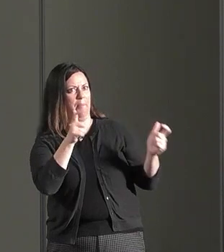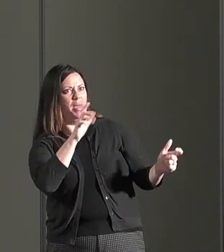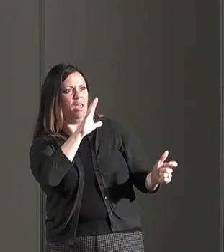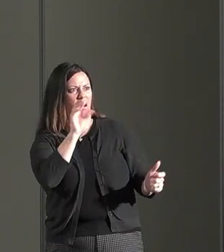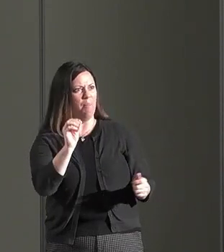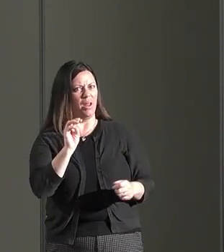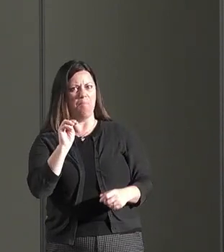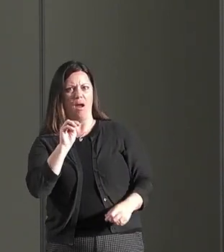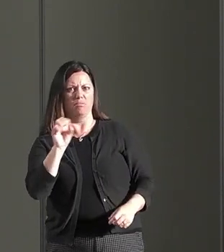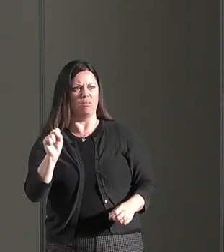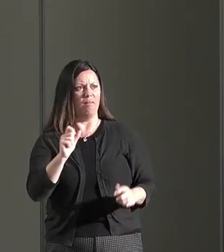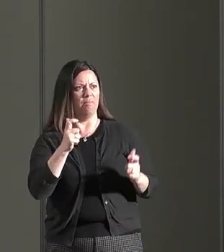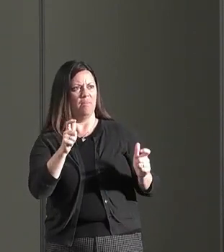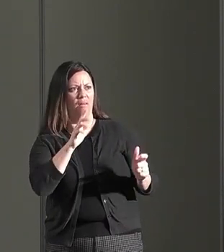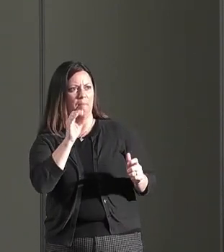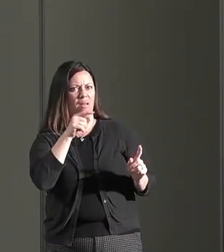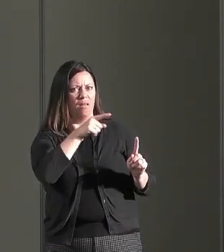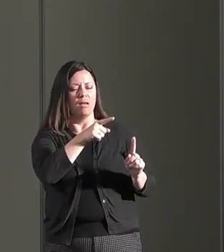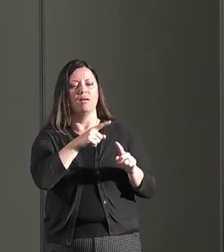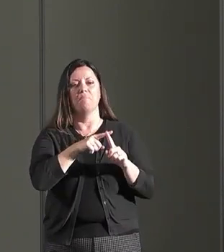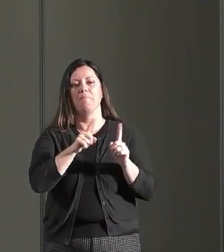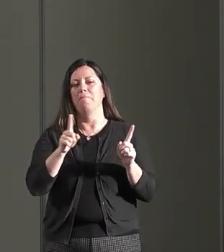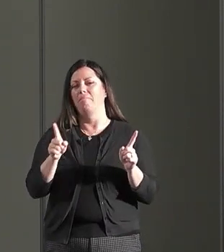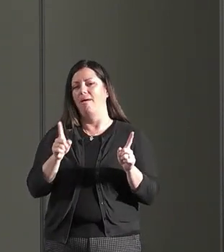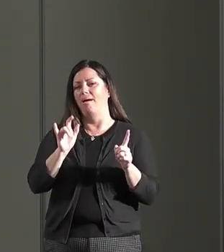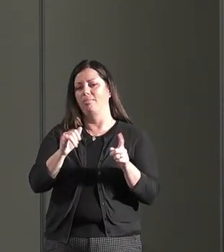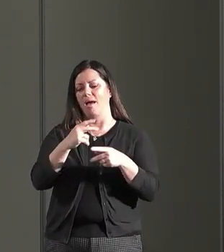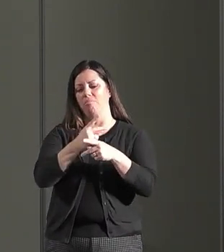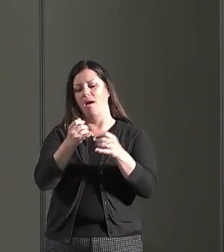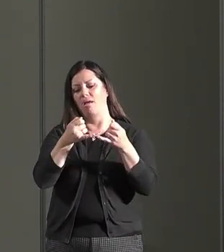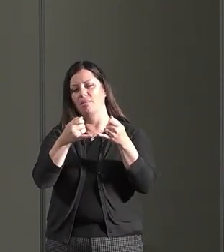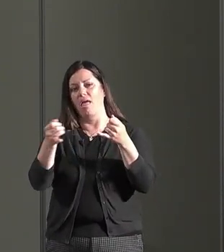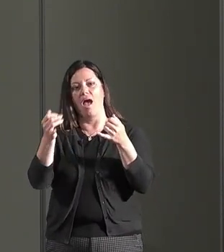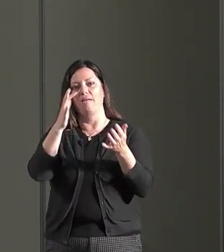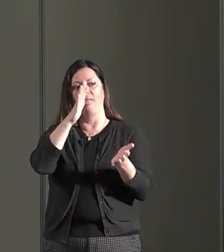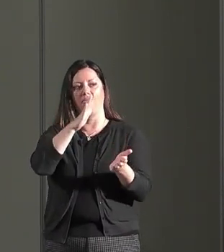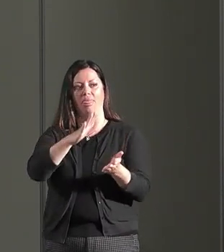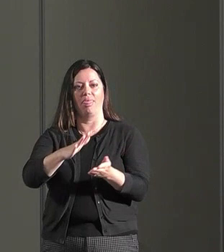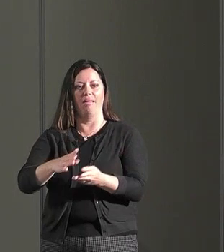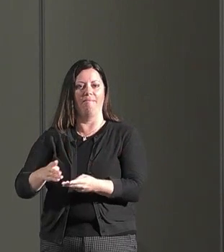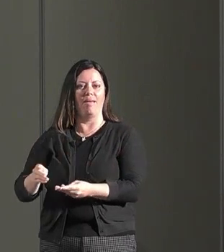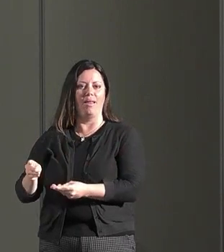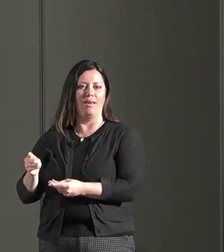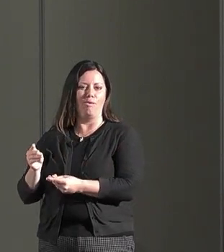Microsoft, their product line kind of faded away recently and we were really excited to